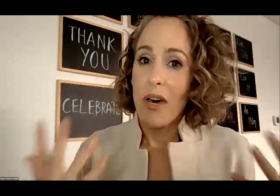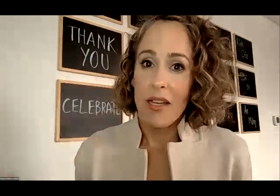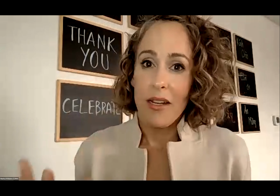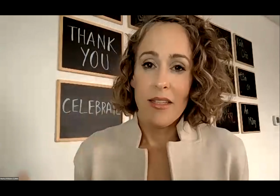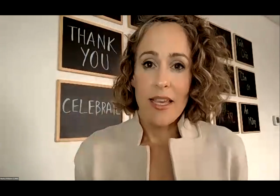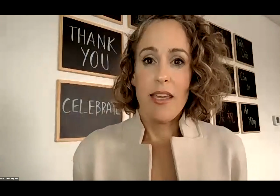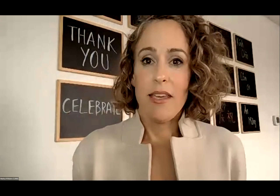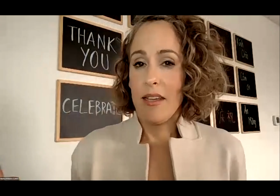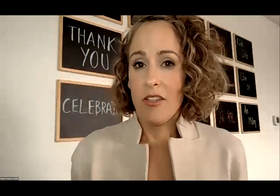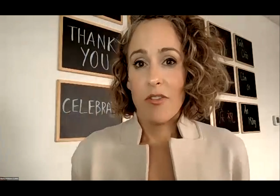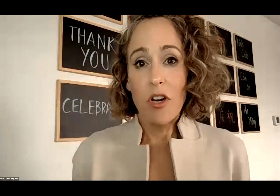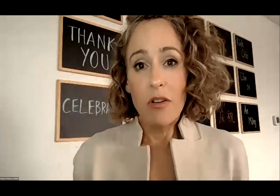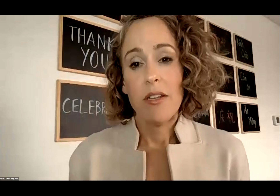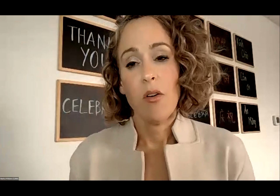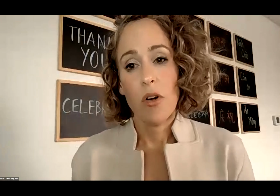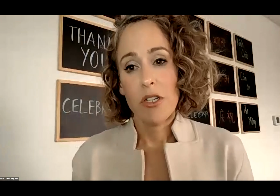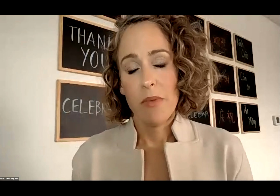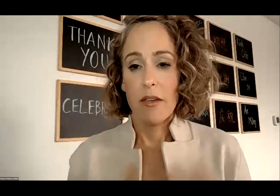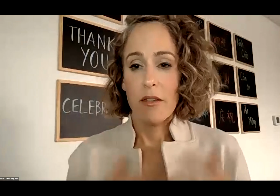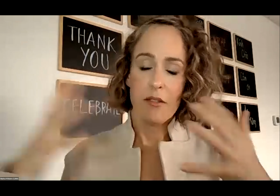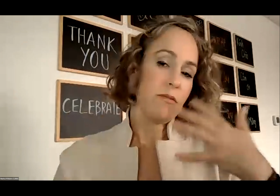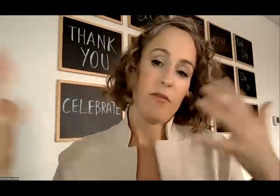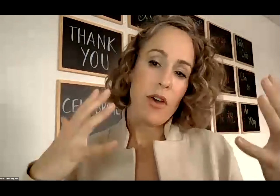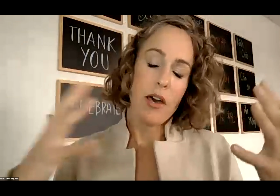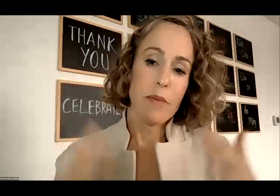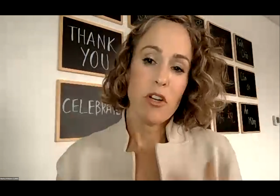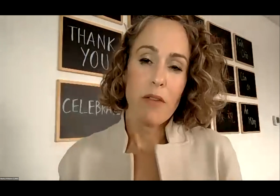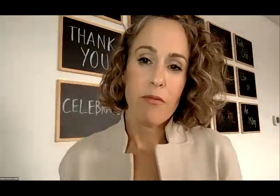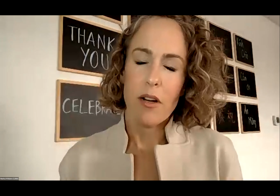but in the day and age of COVID, or just because of demographic,